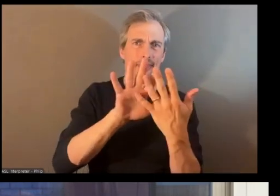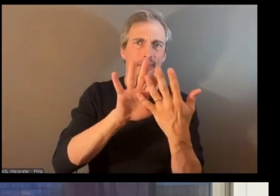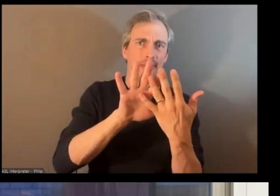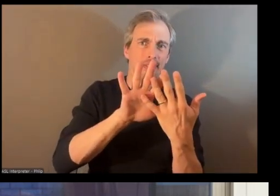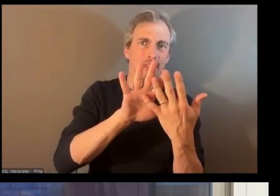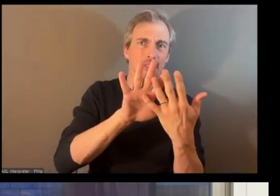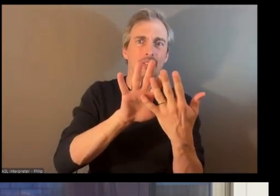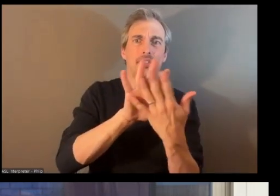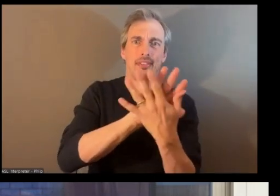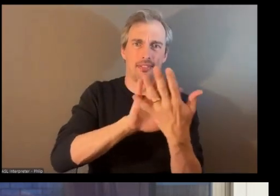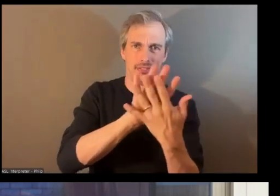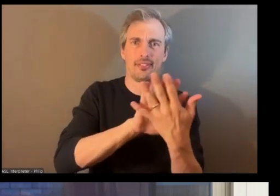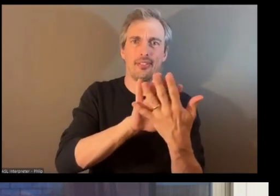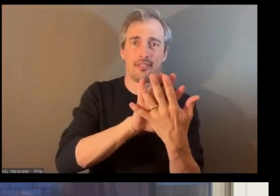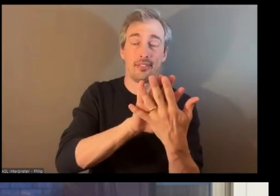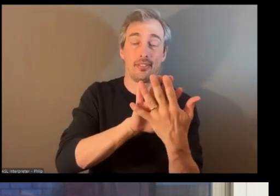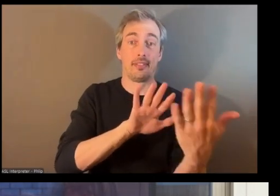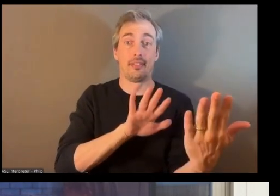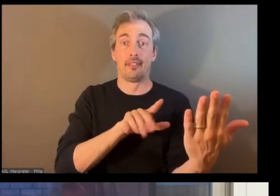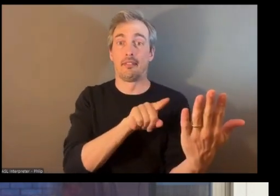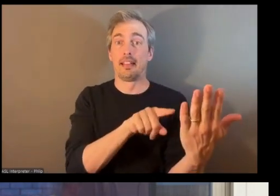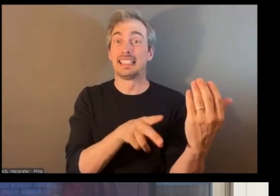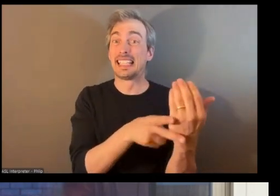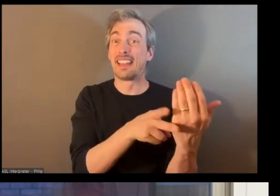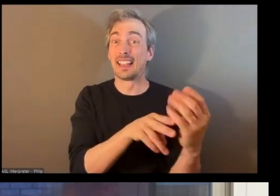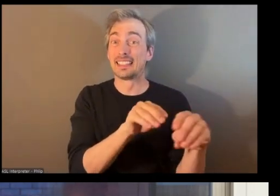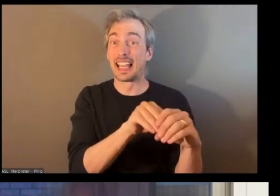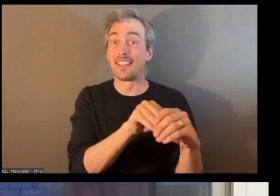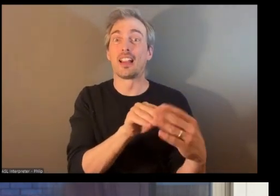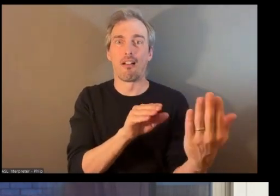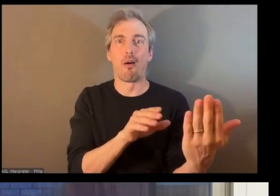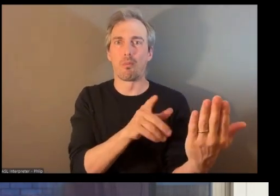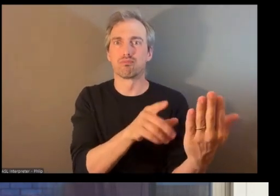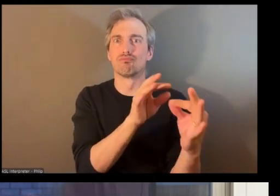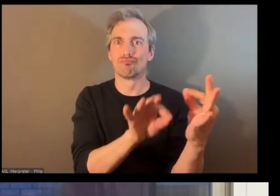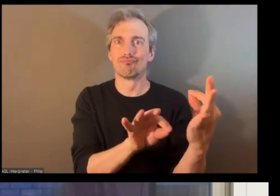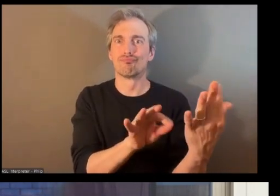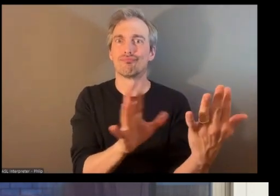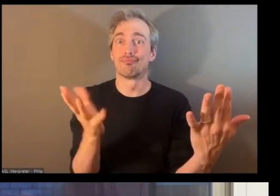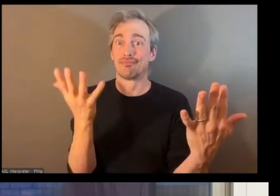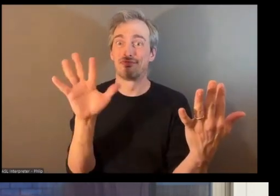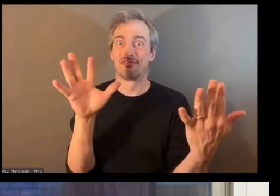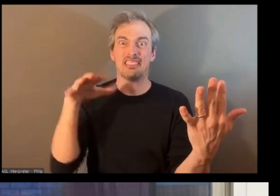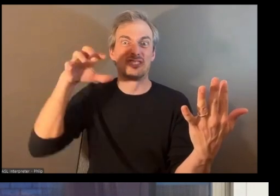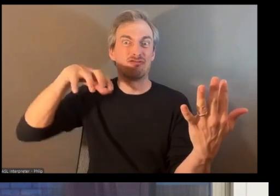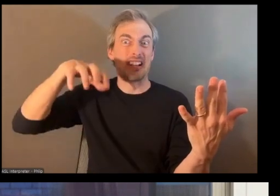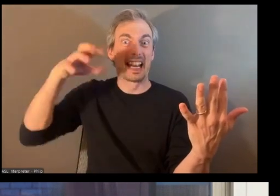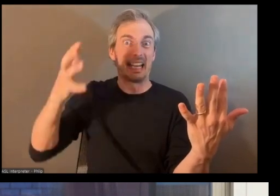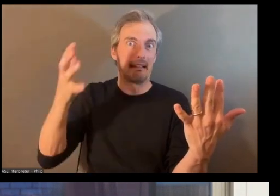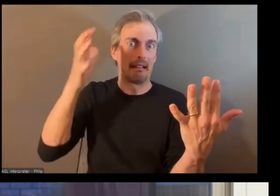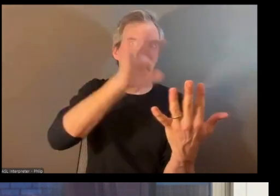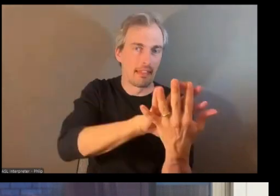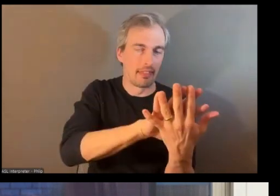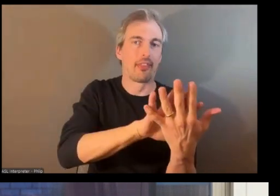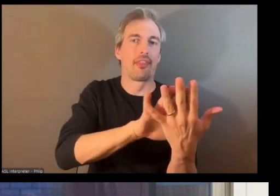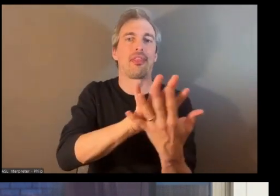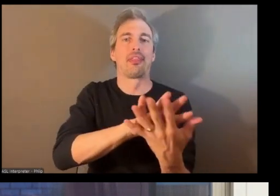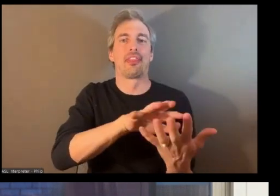of an idiom, from the context, you're still spending some cognitive load on understanding that.